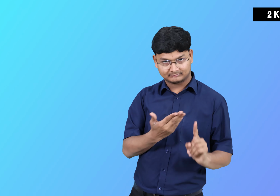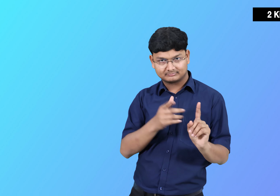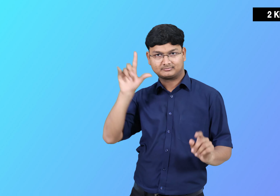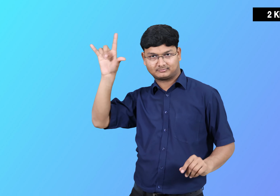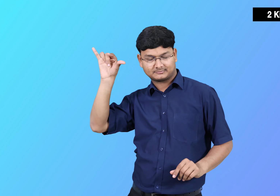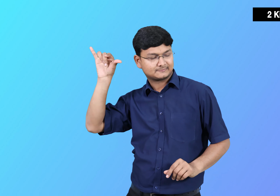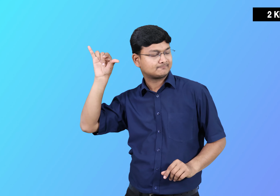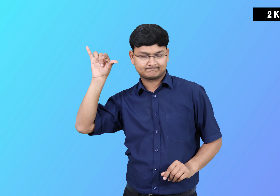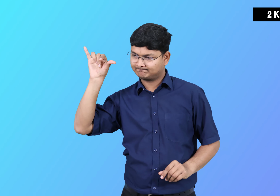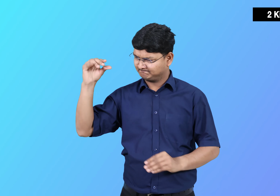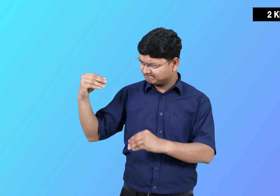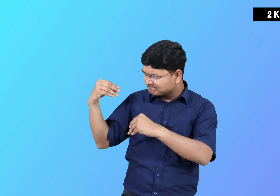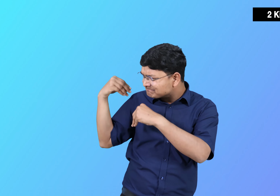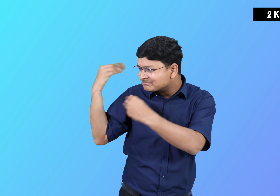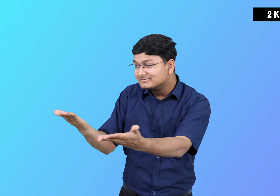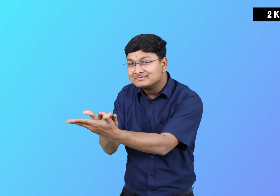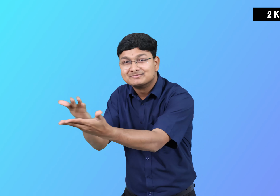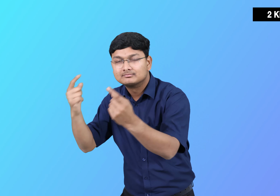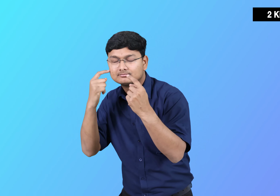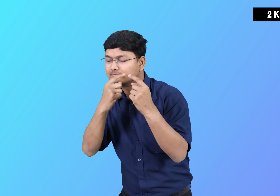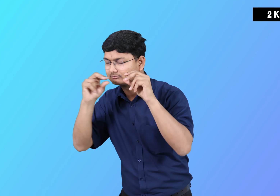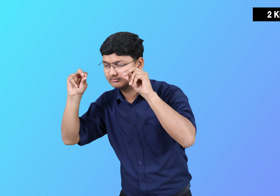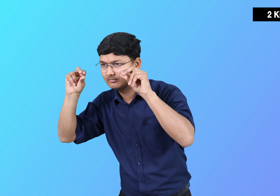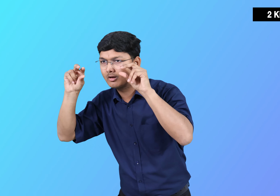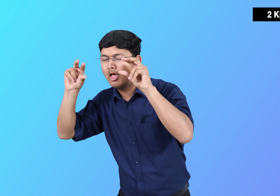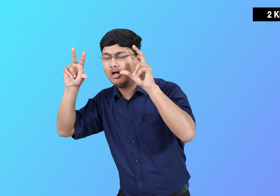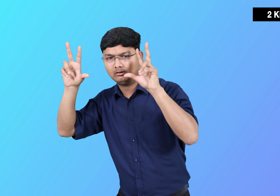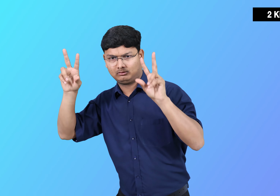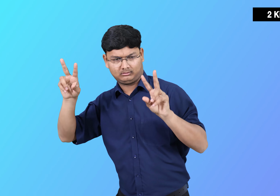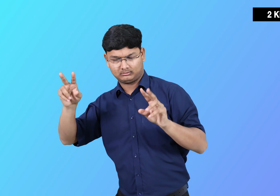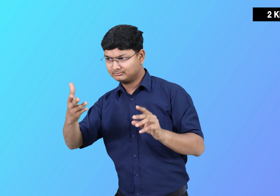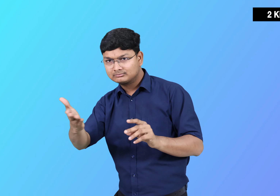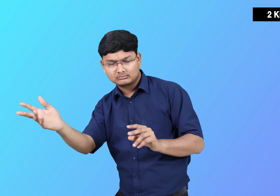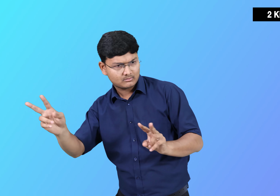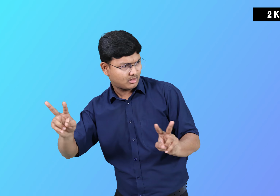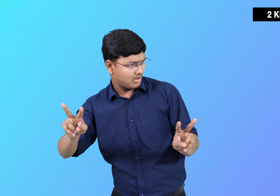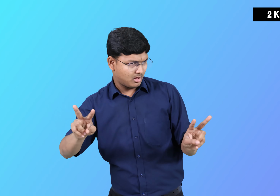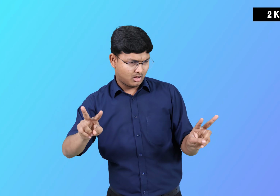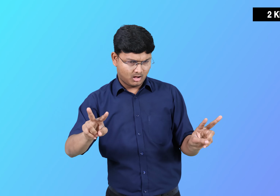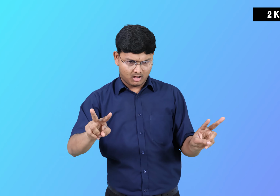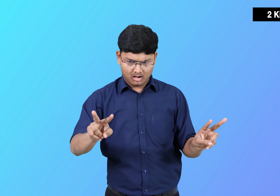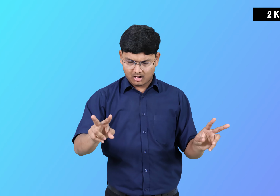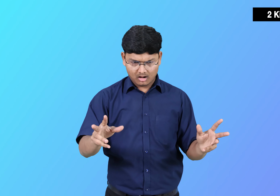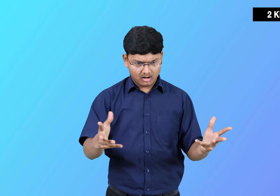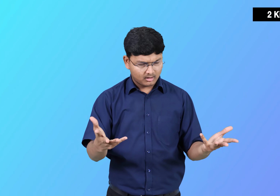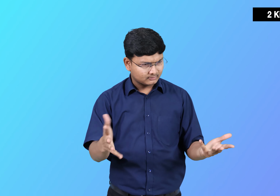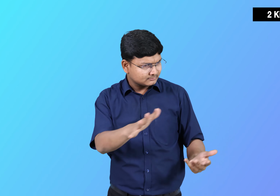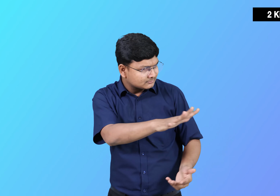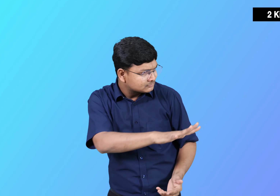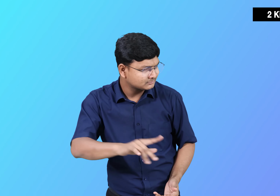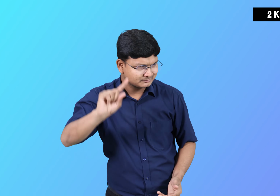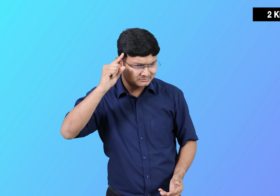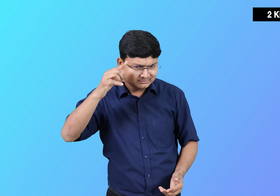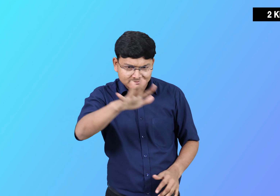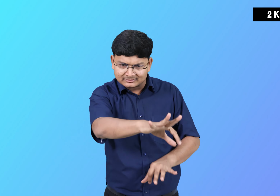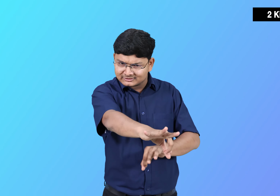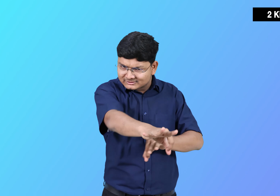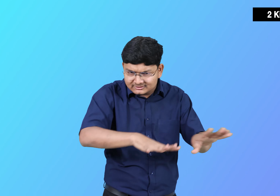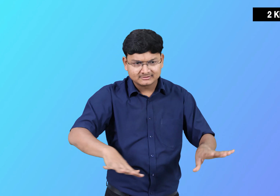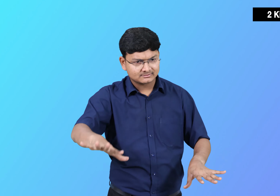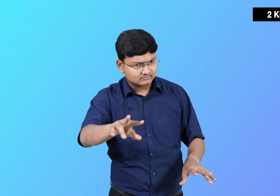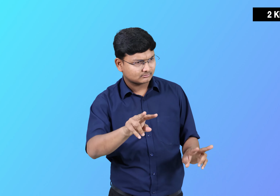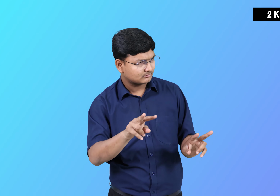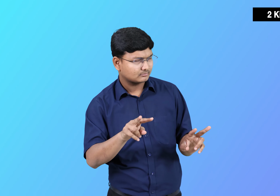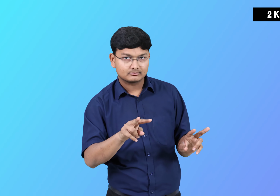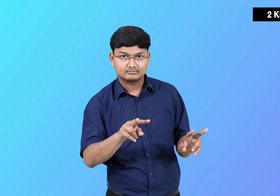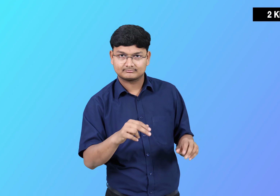Then the LORD opened their eyes, and the Aramean army saw they were in the city of Samaria!